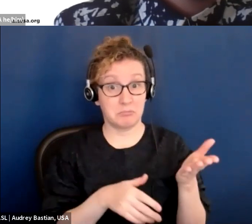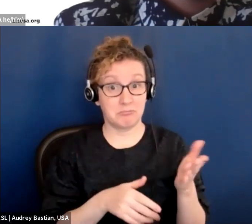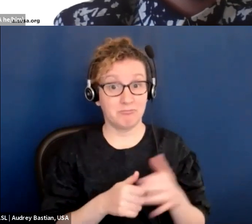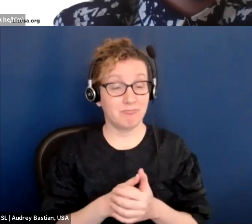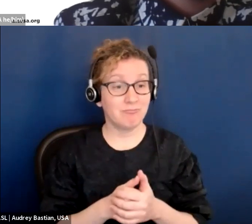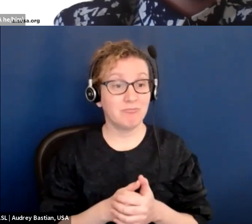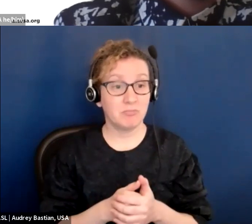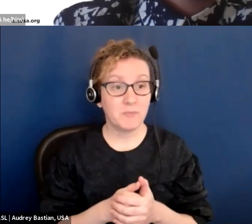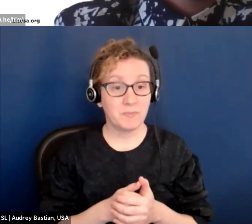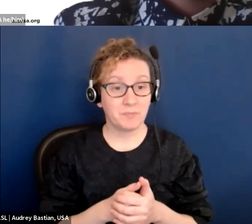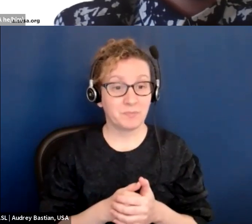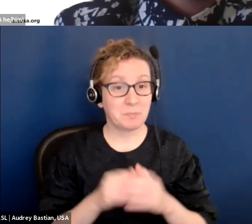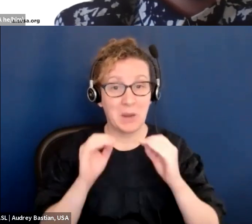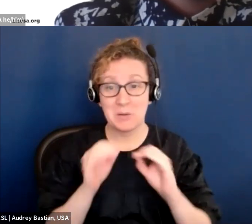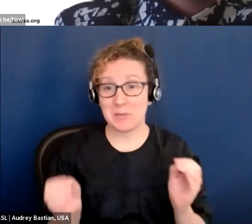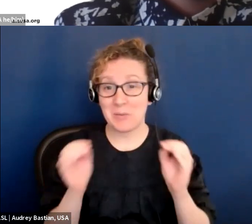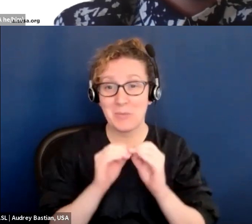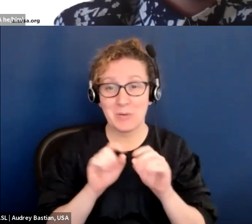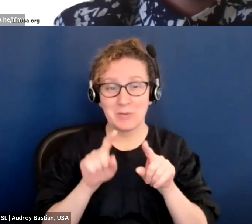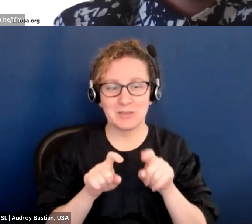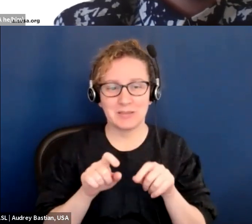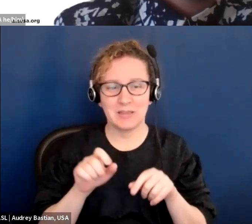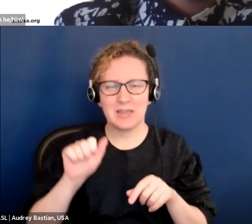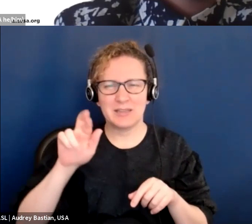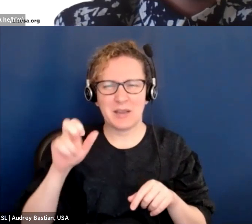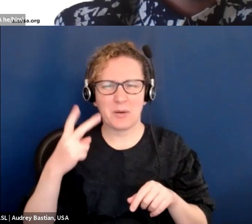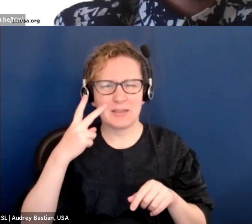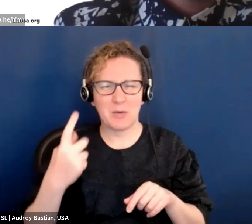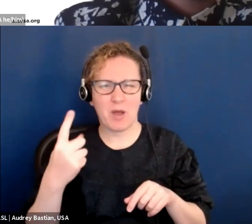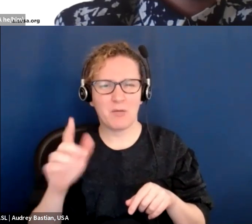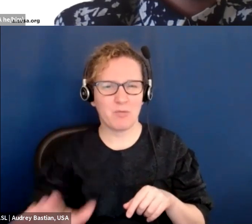There is a raised hand in the audience.